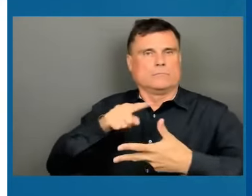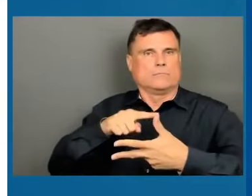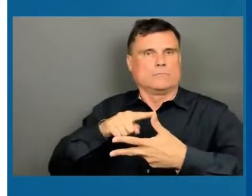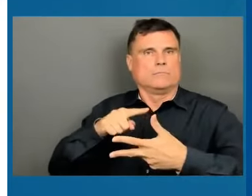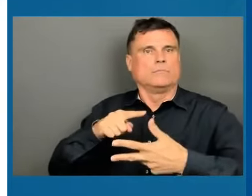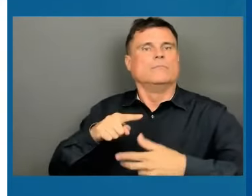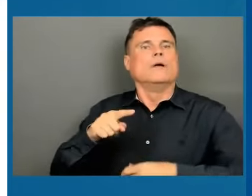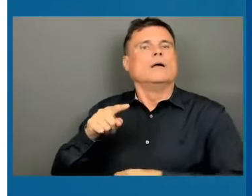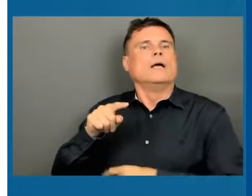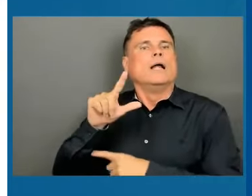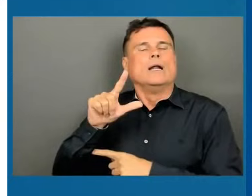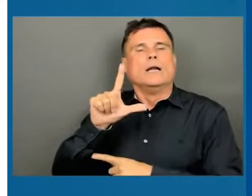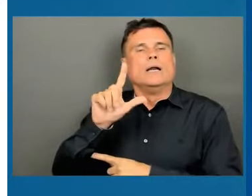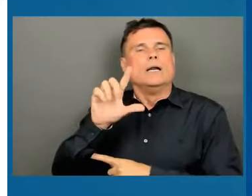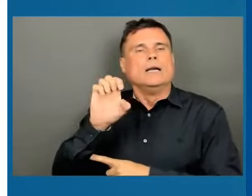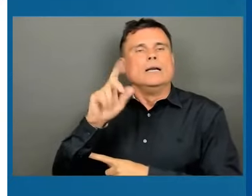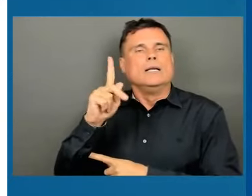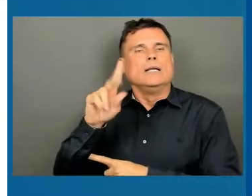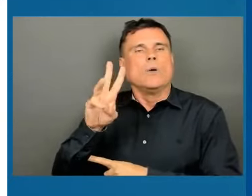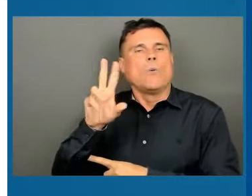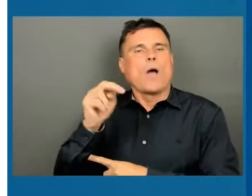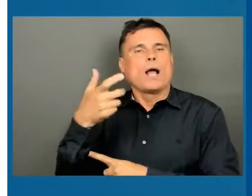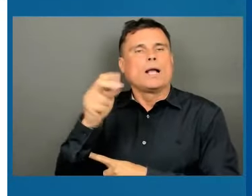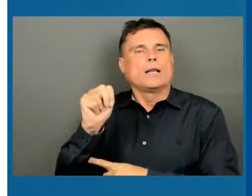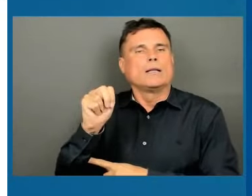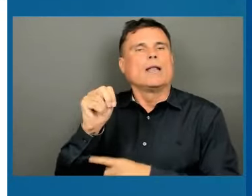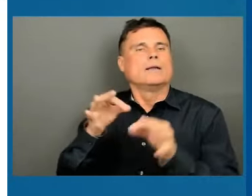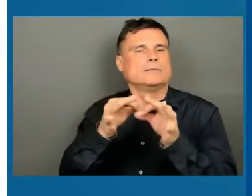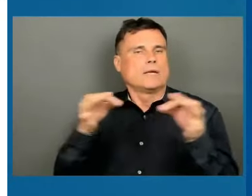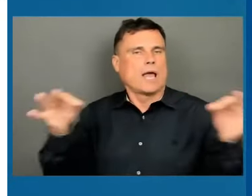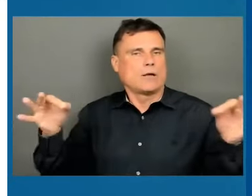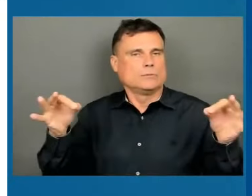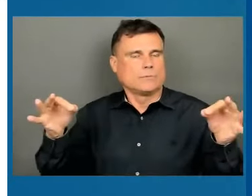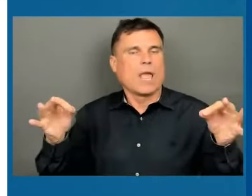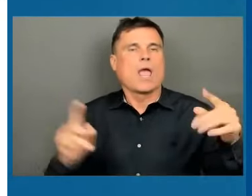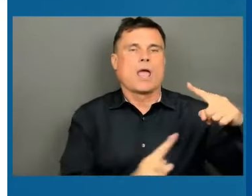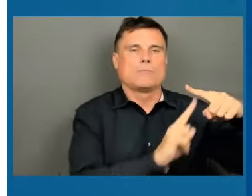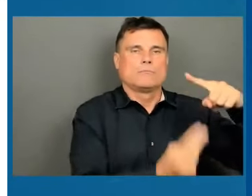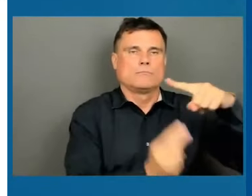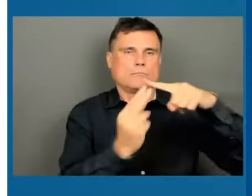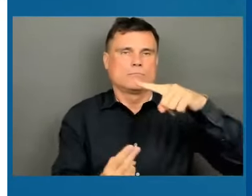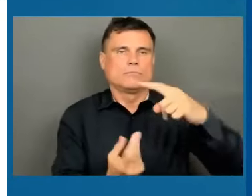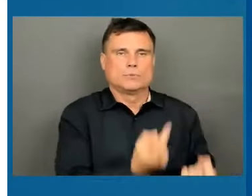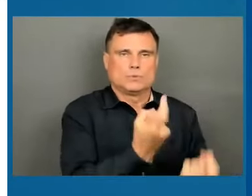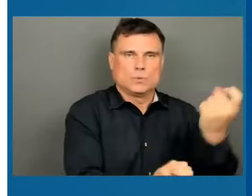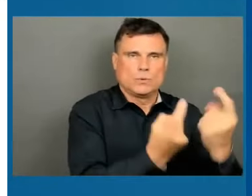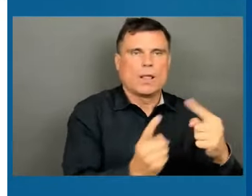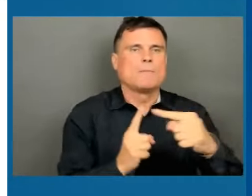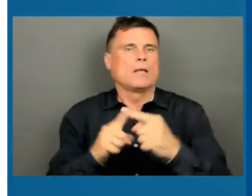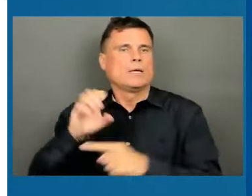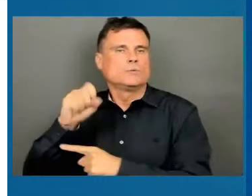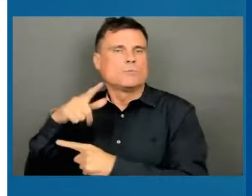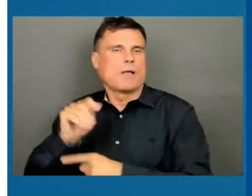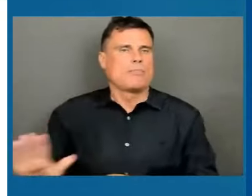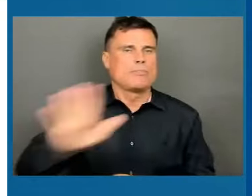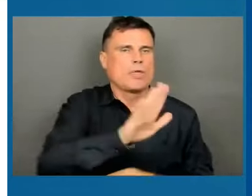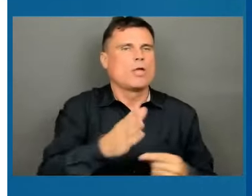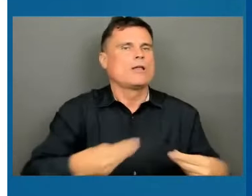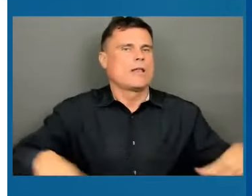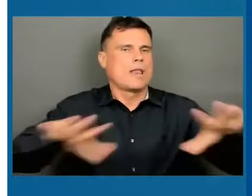songhees and equipment, where I'm pleased to live and grow with my family. I'm just going